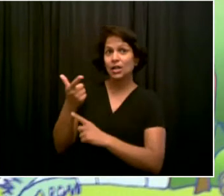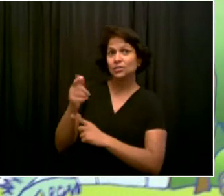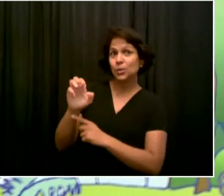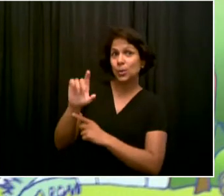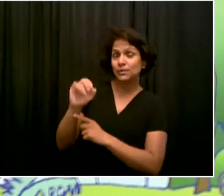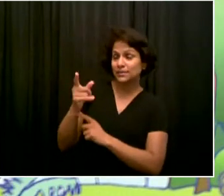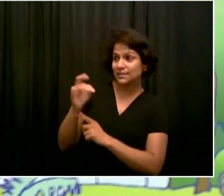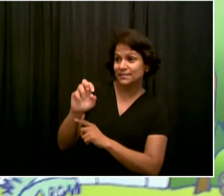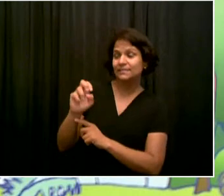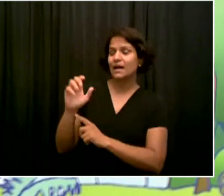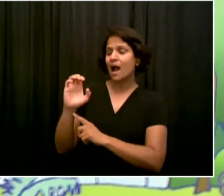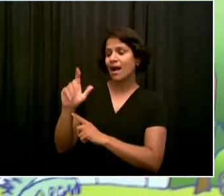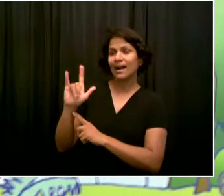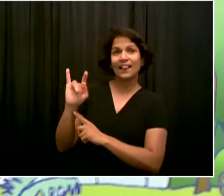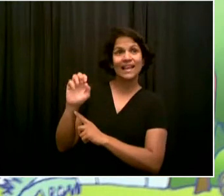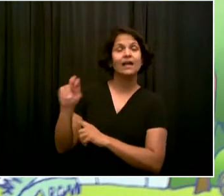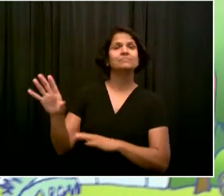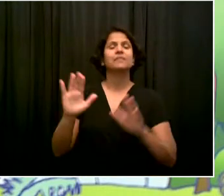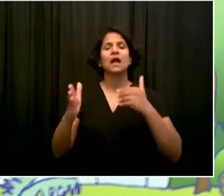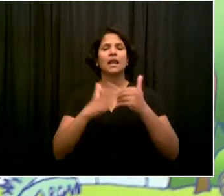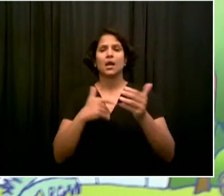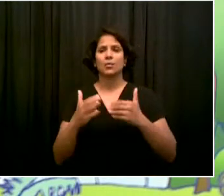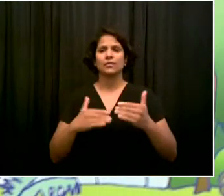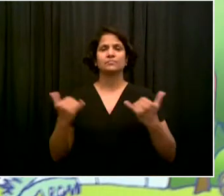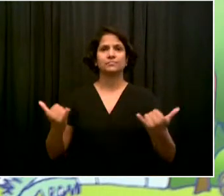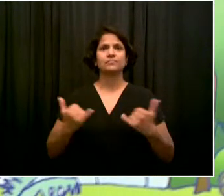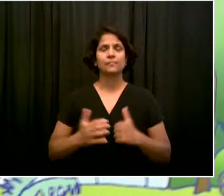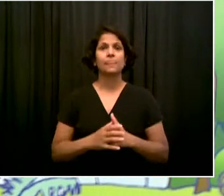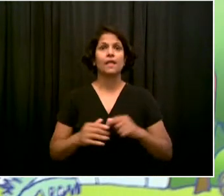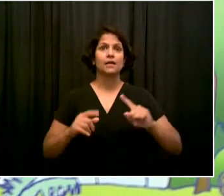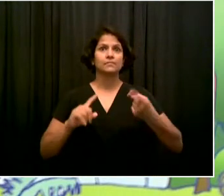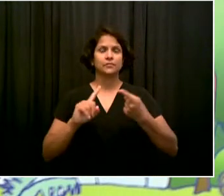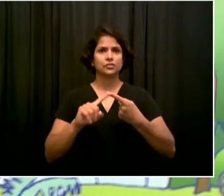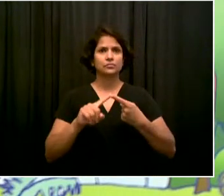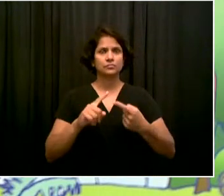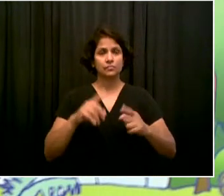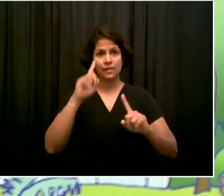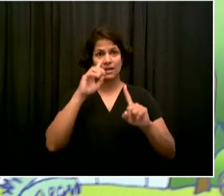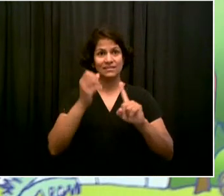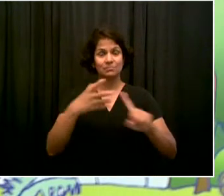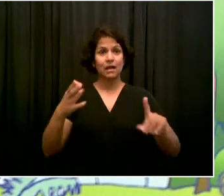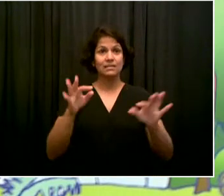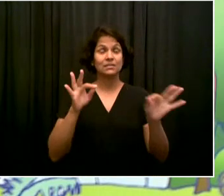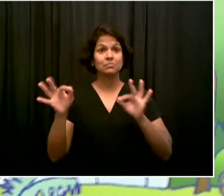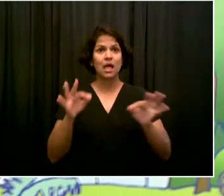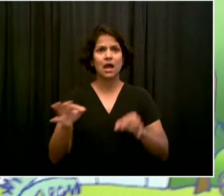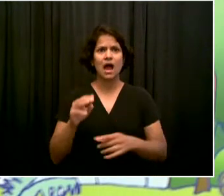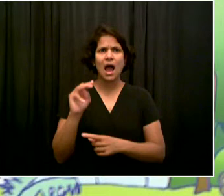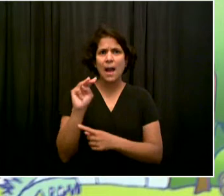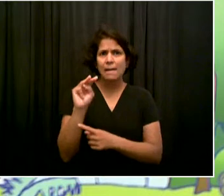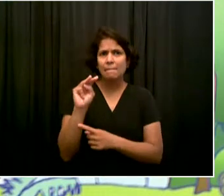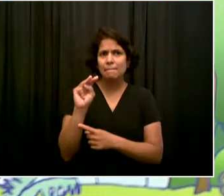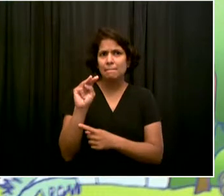BRIN GHIM PLEASE. COULD YOU ELABORATE ON THE